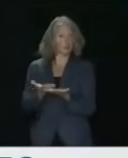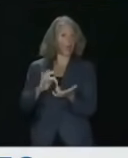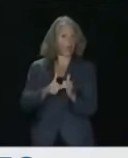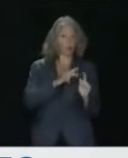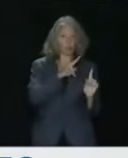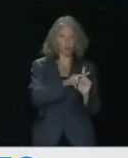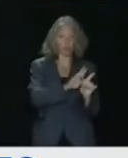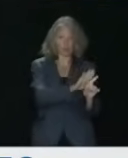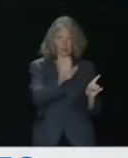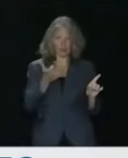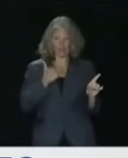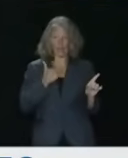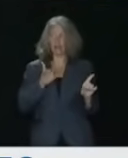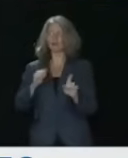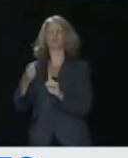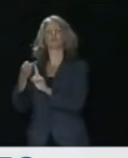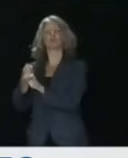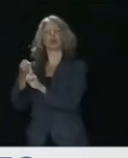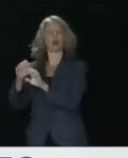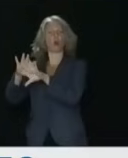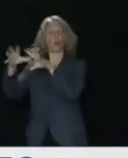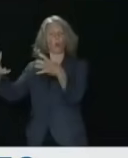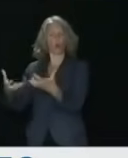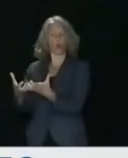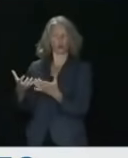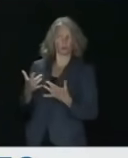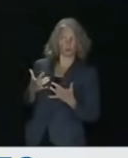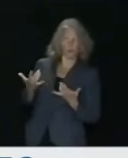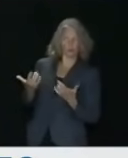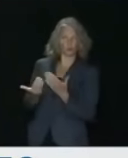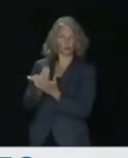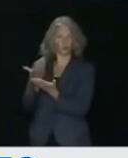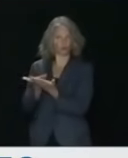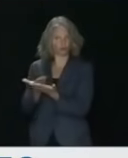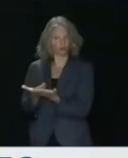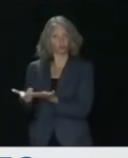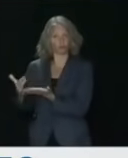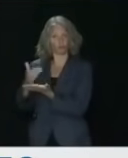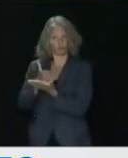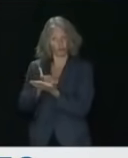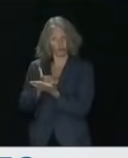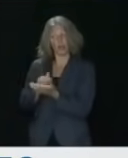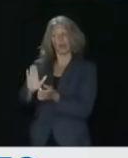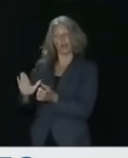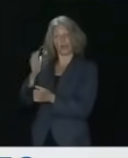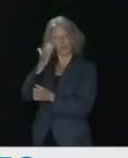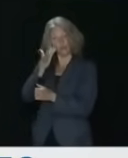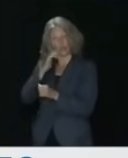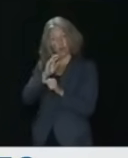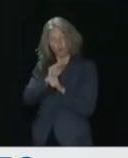ON COVID 19 VACCINES AND VACCINATION PROGRAMS IN CANADA